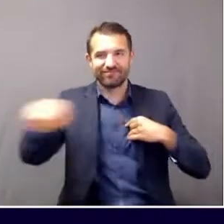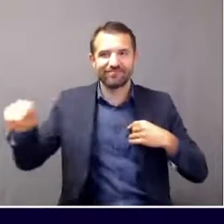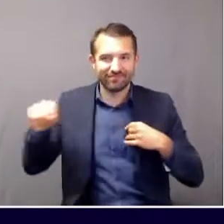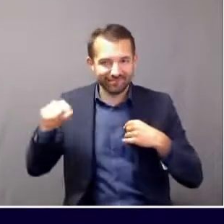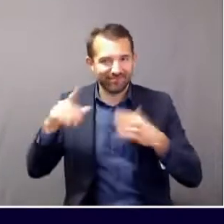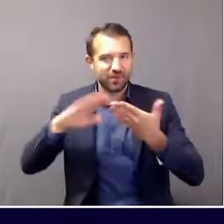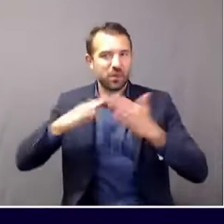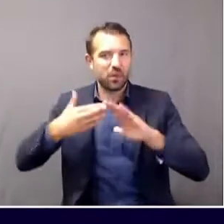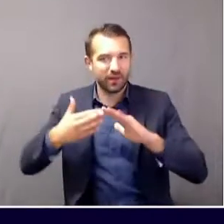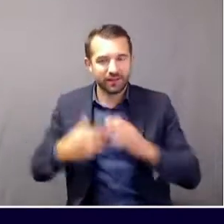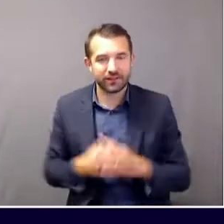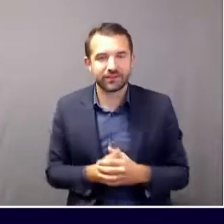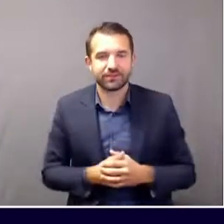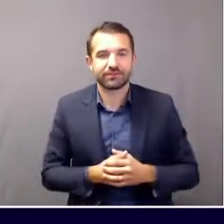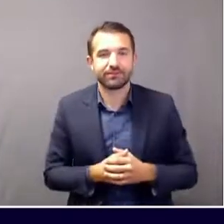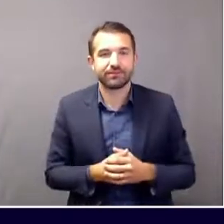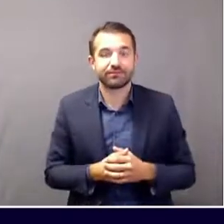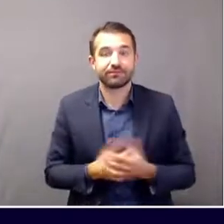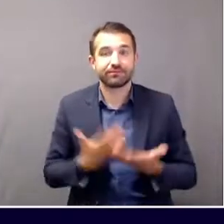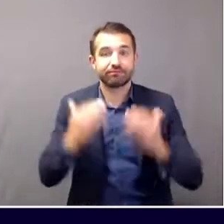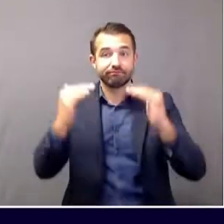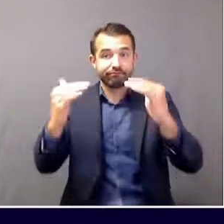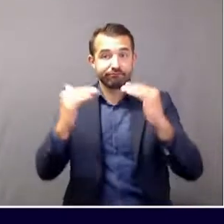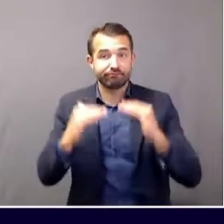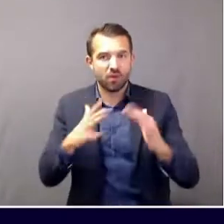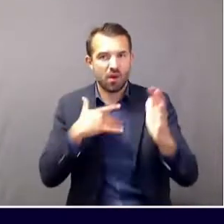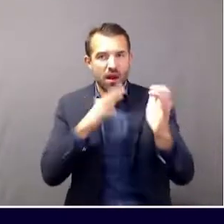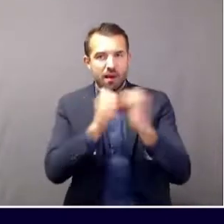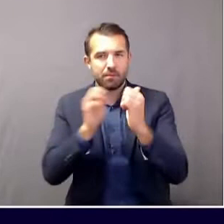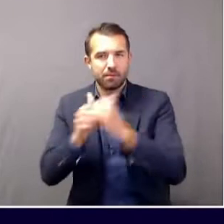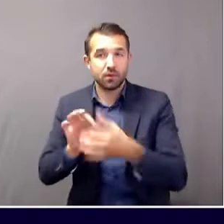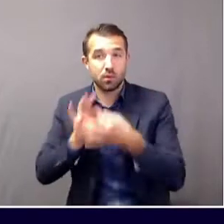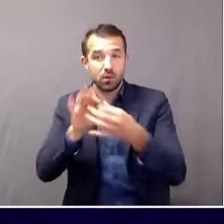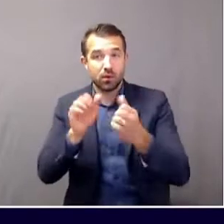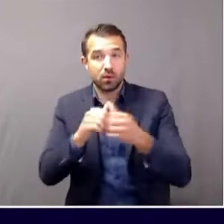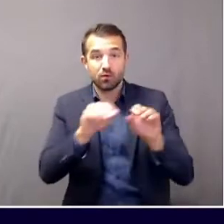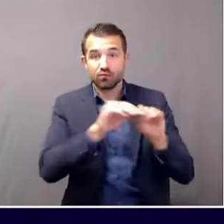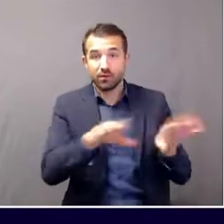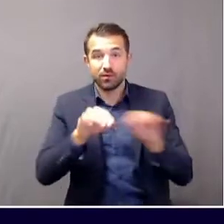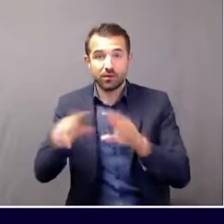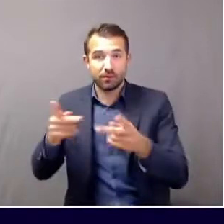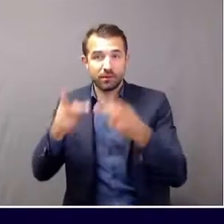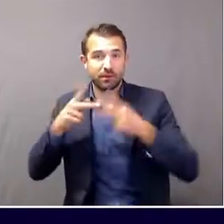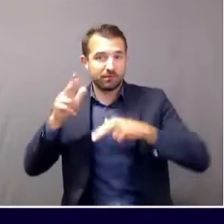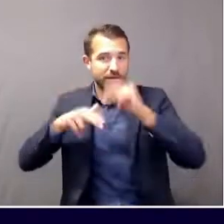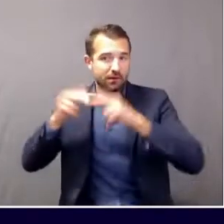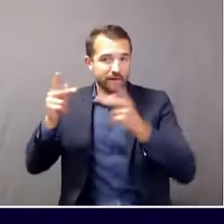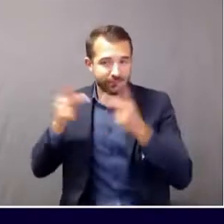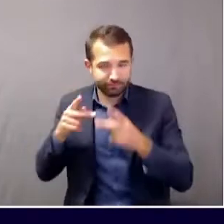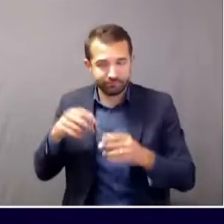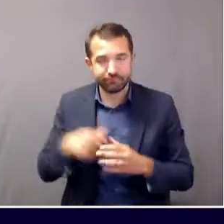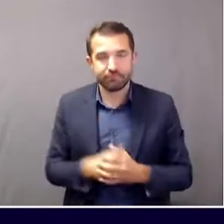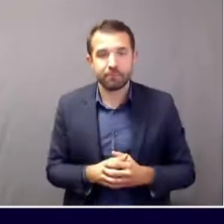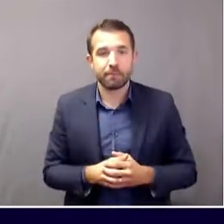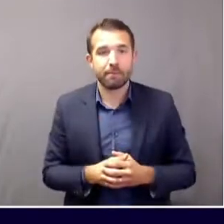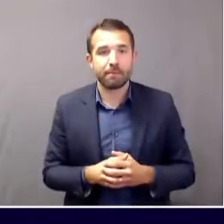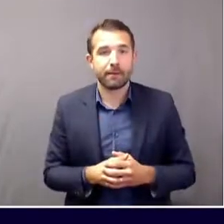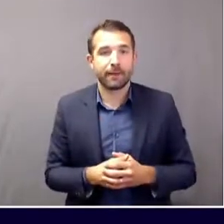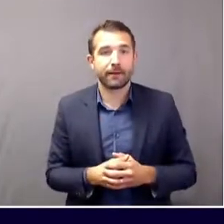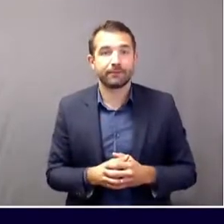where to turn next to some updates on breaks in which Maine